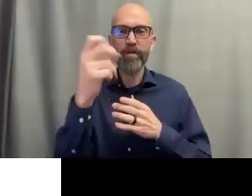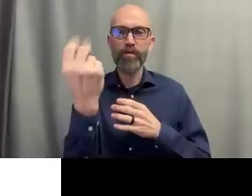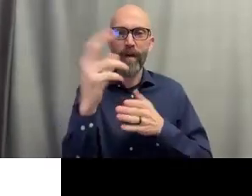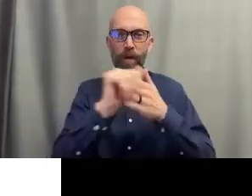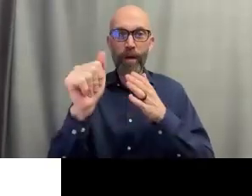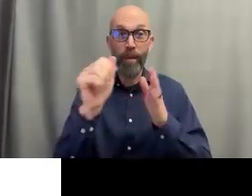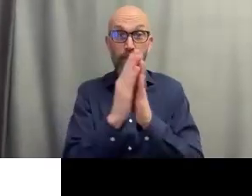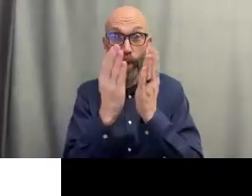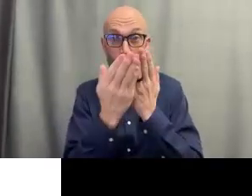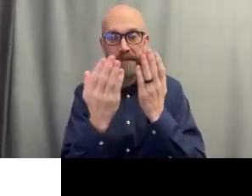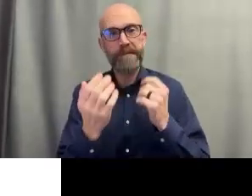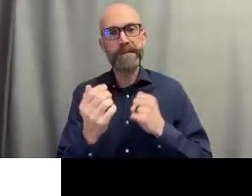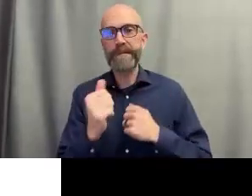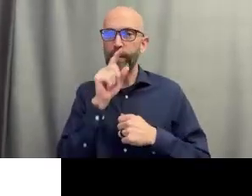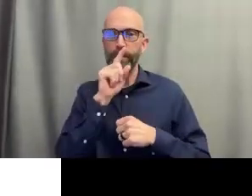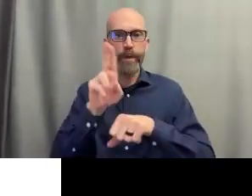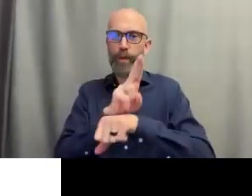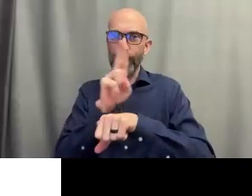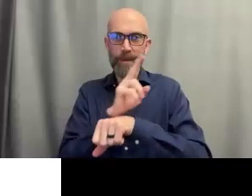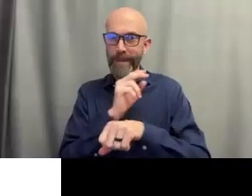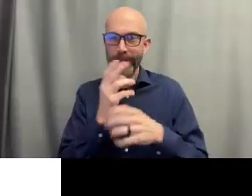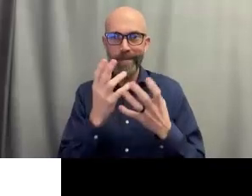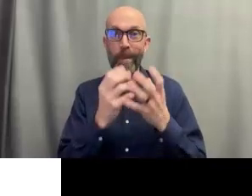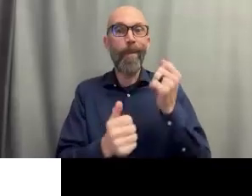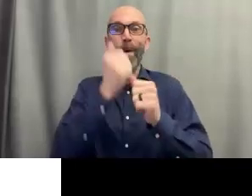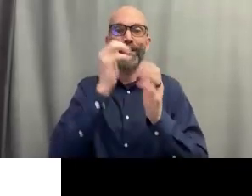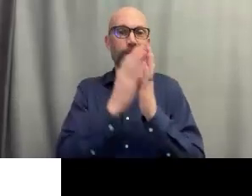and we weren't really using, you know, the majority of it, maybe about half of it.